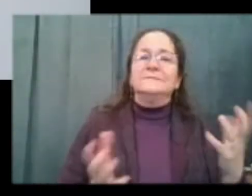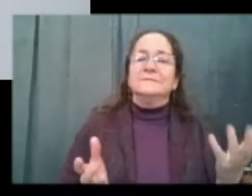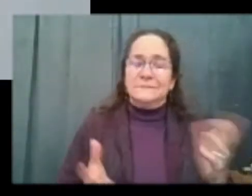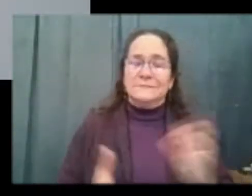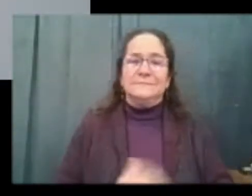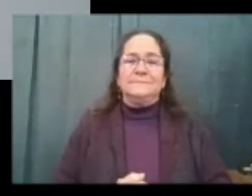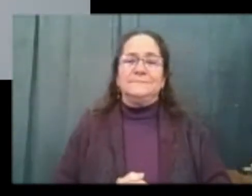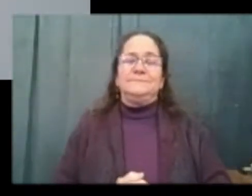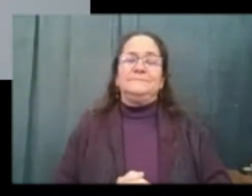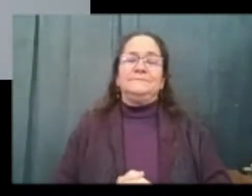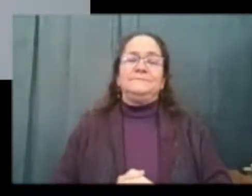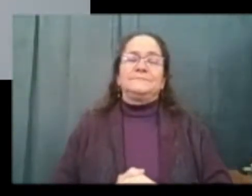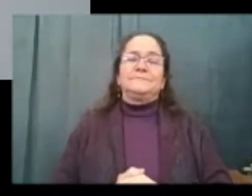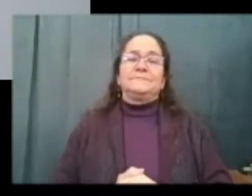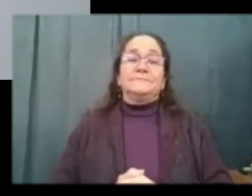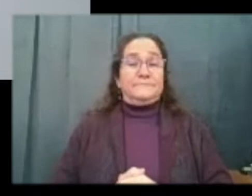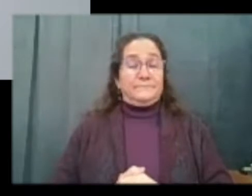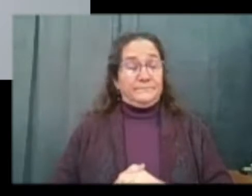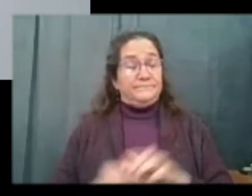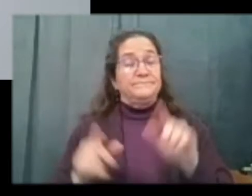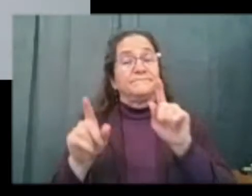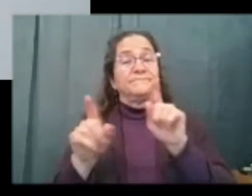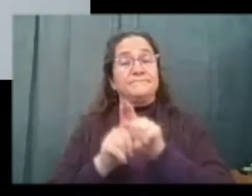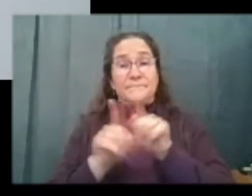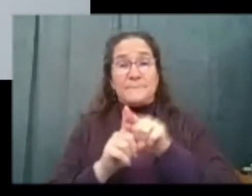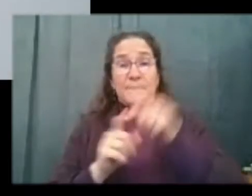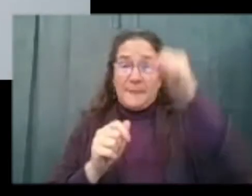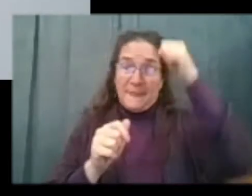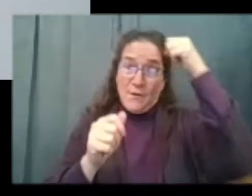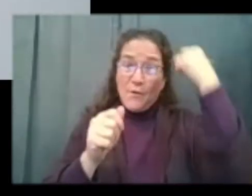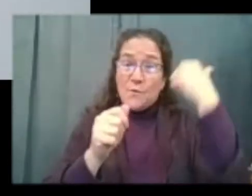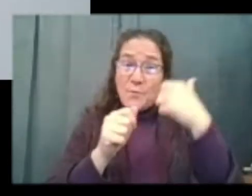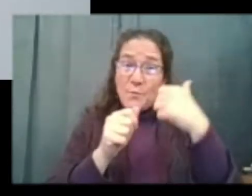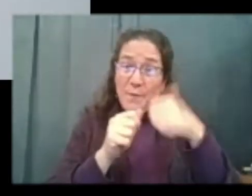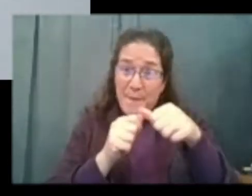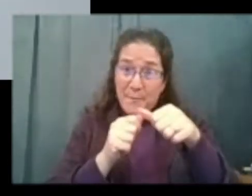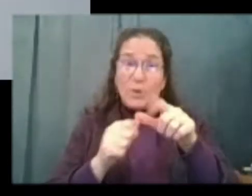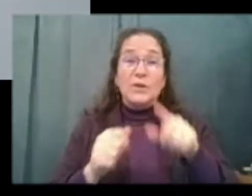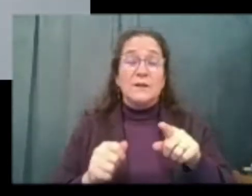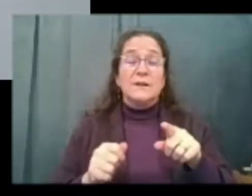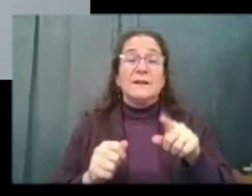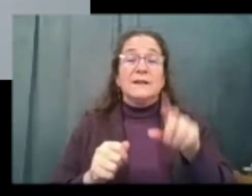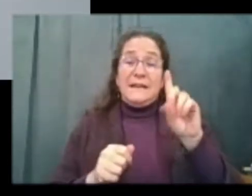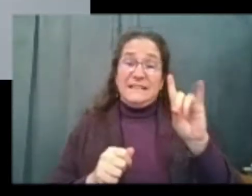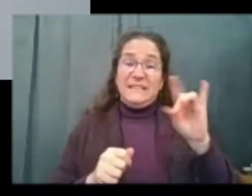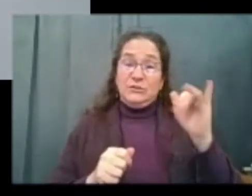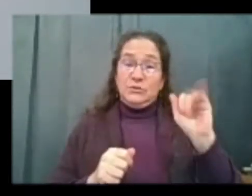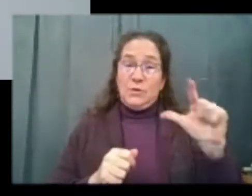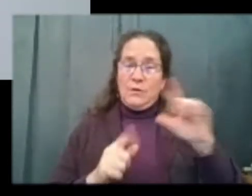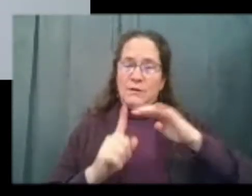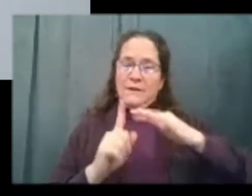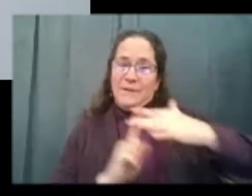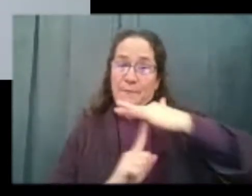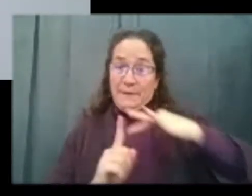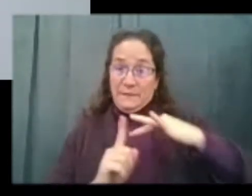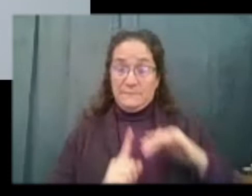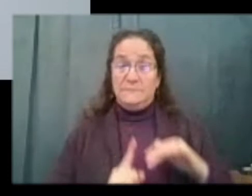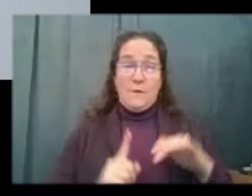You also want to be mindful for the digital environment when you're listening to digital signal and then your hearing aid or the cochlear inplant